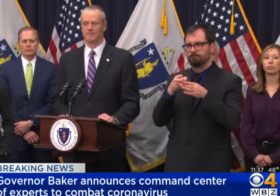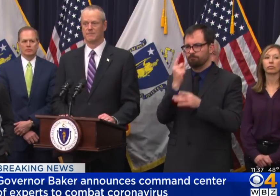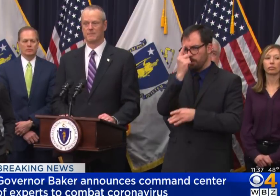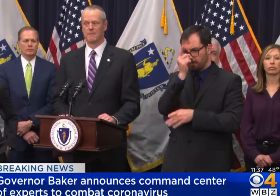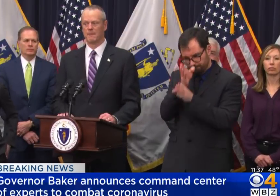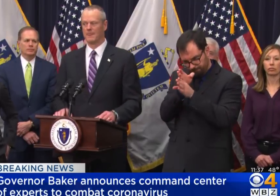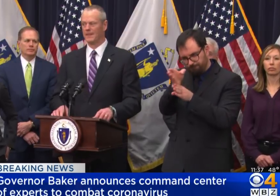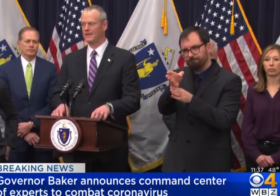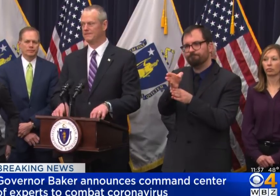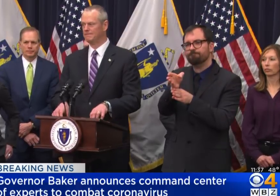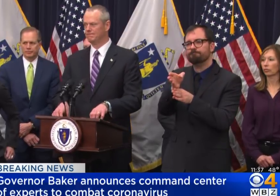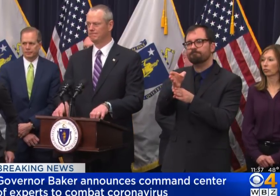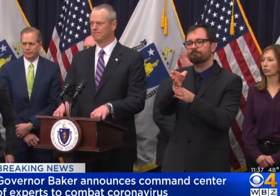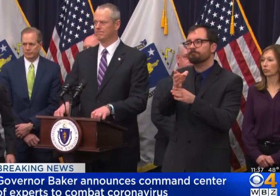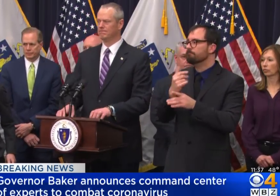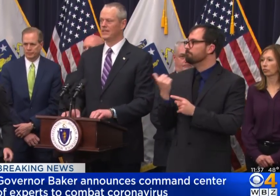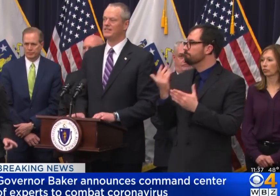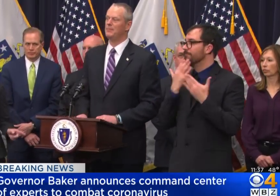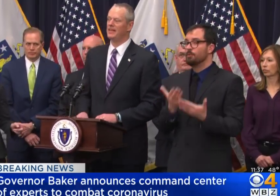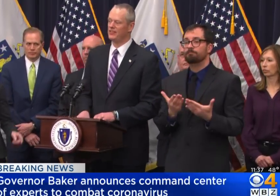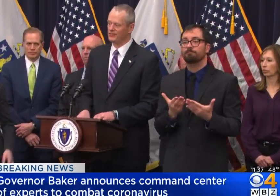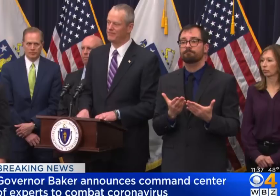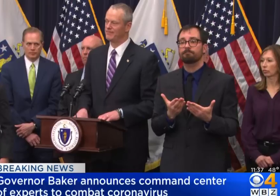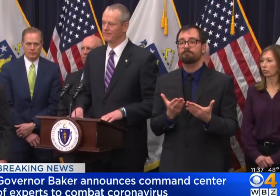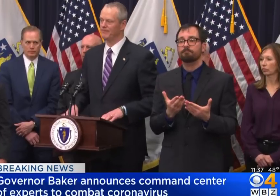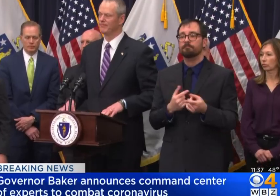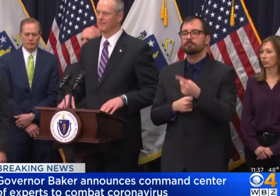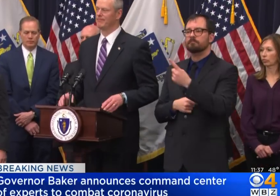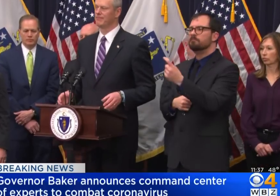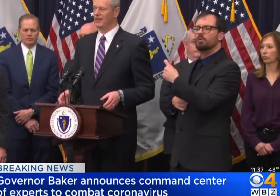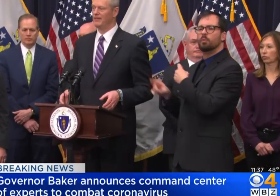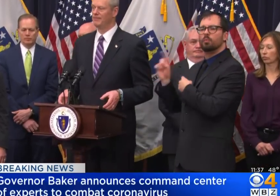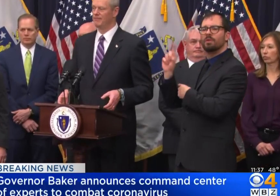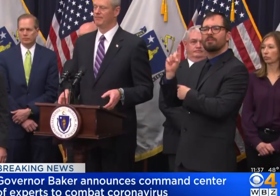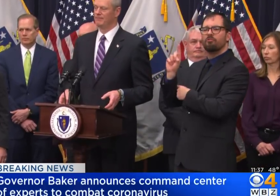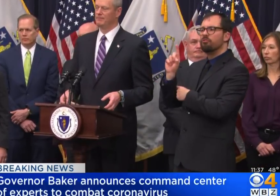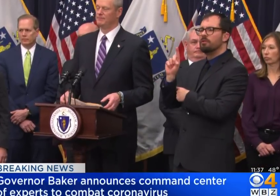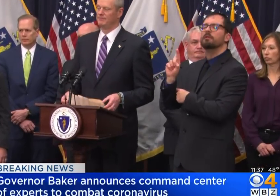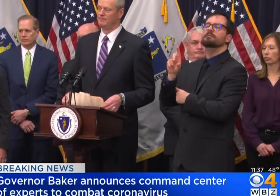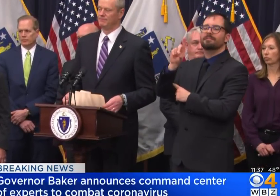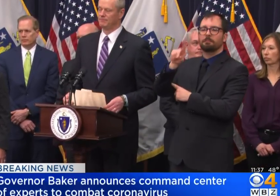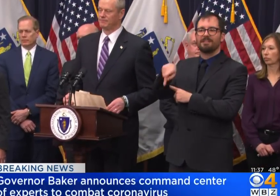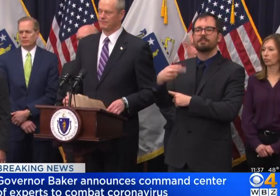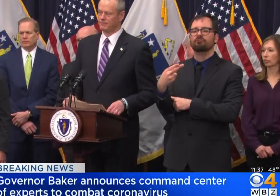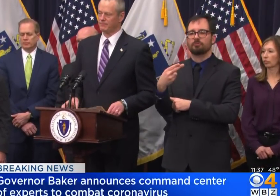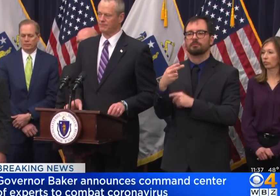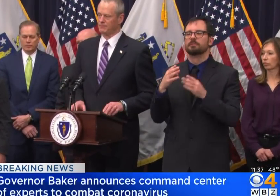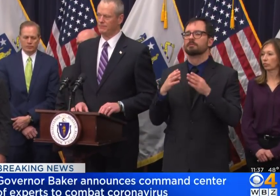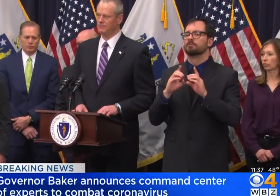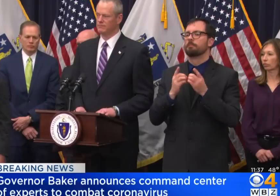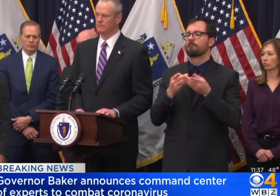SORT OF ALL PARTS OF SOCIETY AT THIS POINT, YOU NEED TO FOCUS ON JUST THIS. THAT IS WHAT THE POINT OF THIS